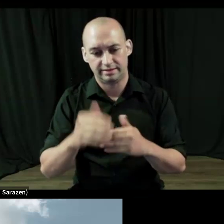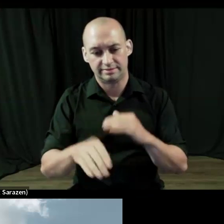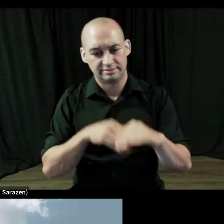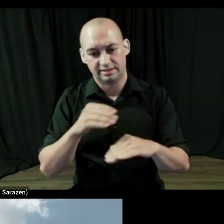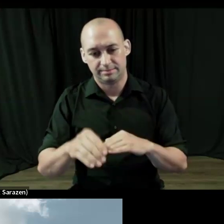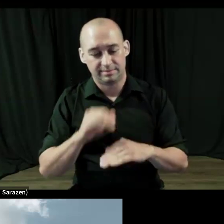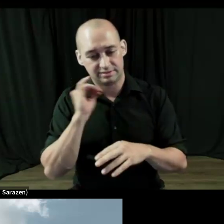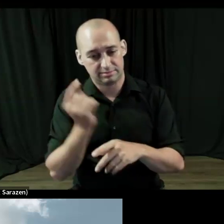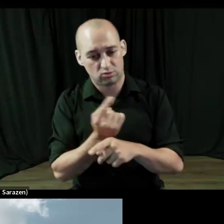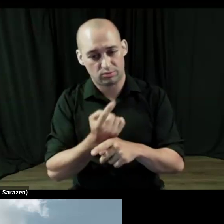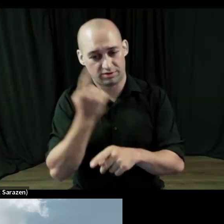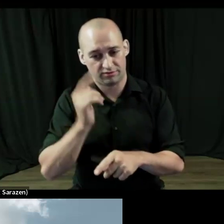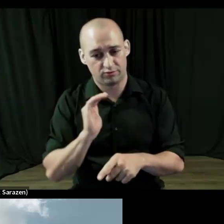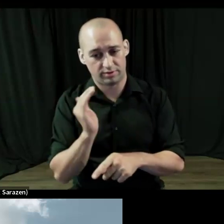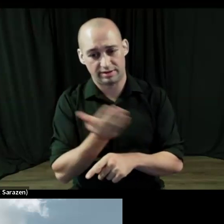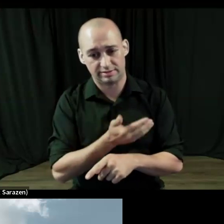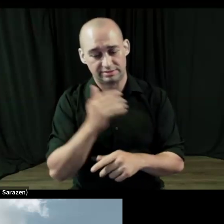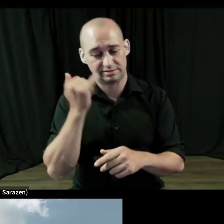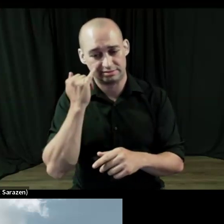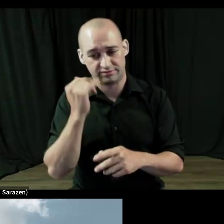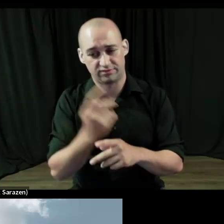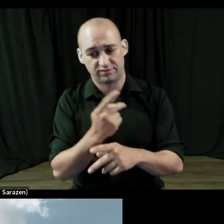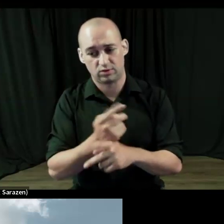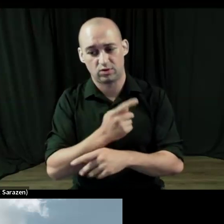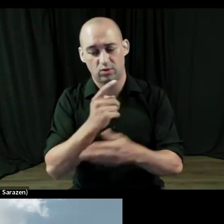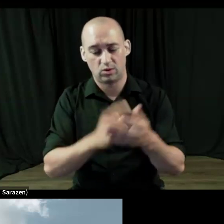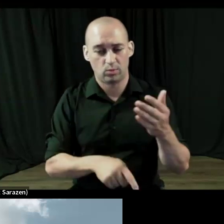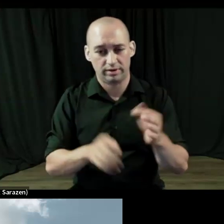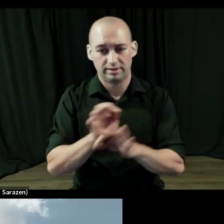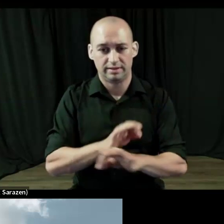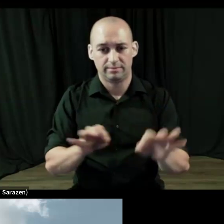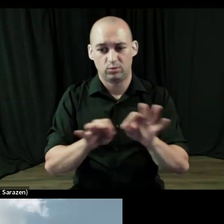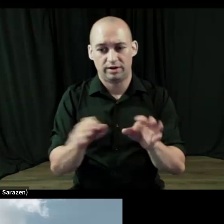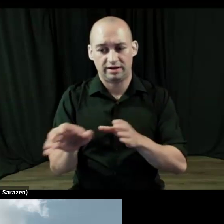we've figured out, if what key activities that we're doing within the Digital Equity Competitive